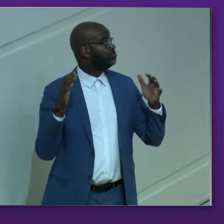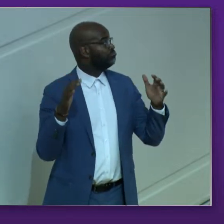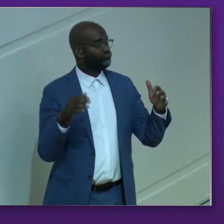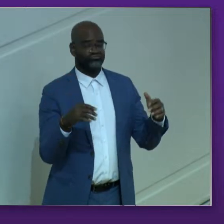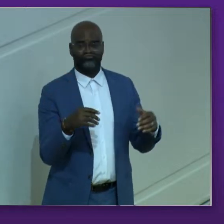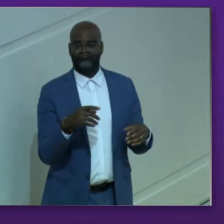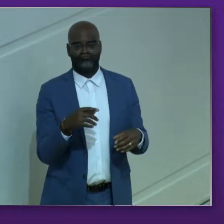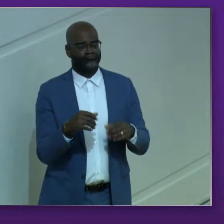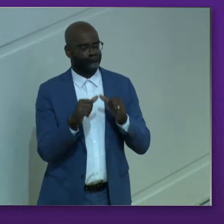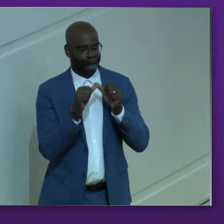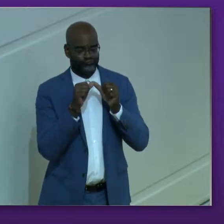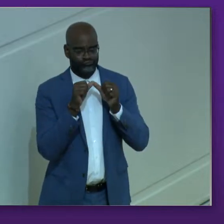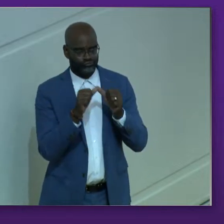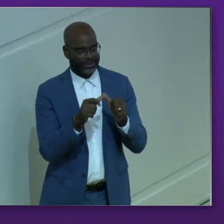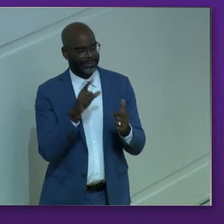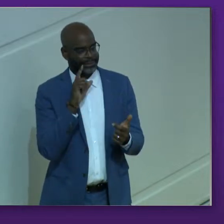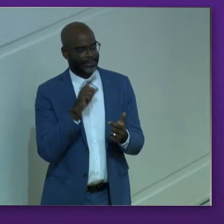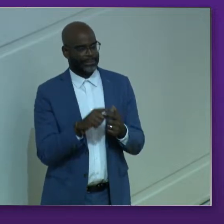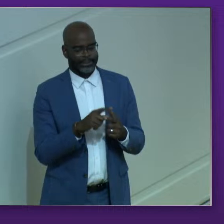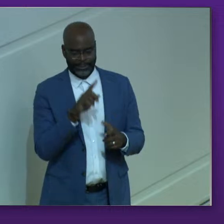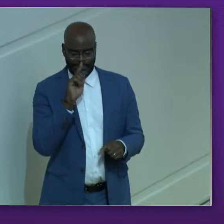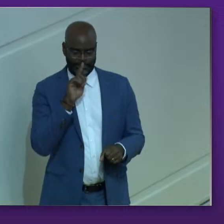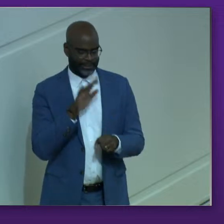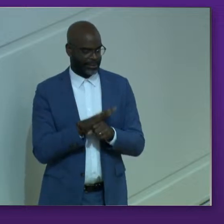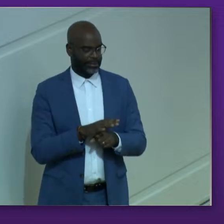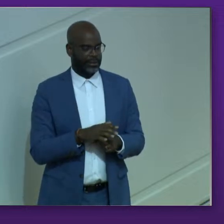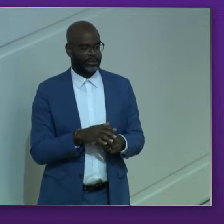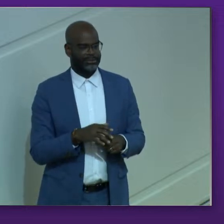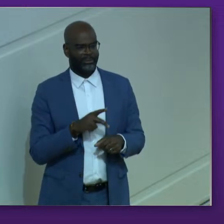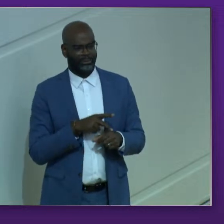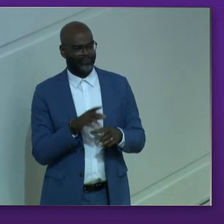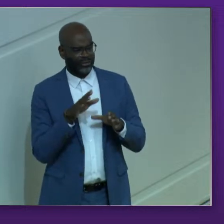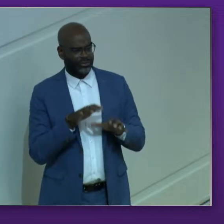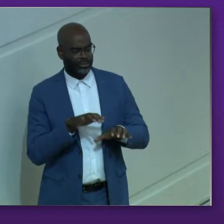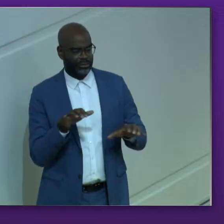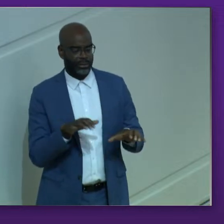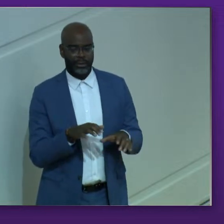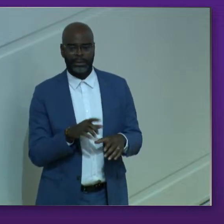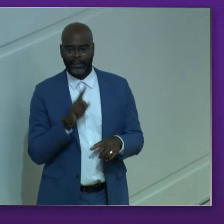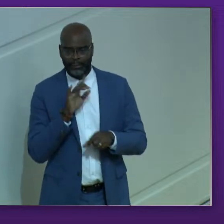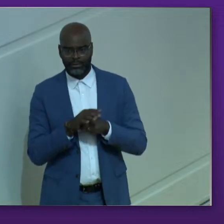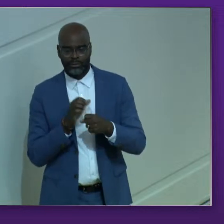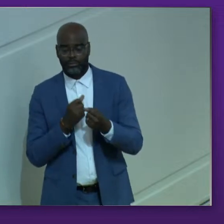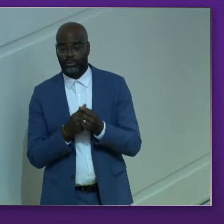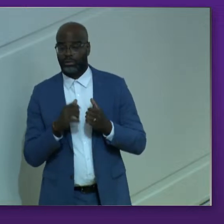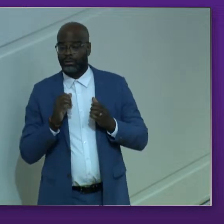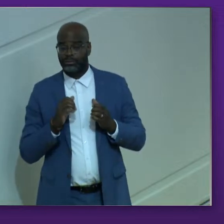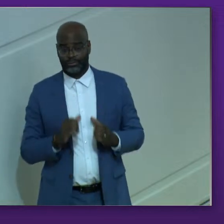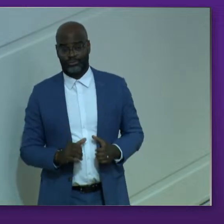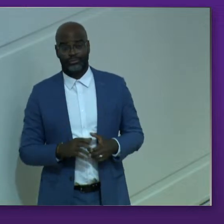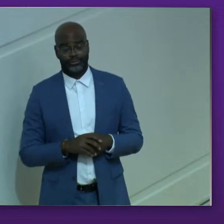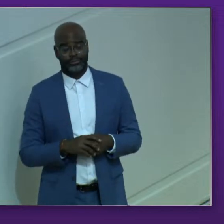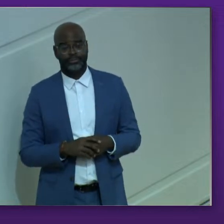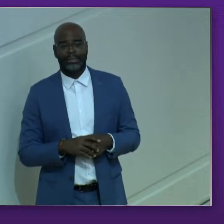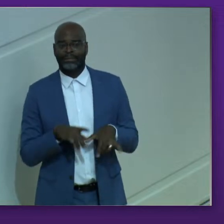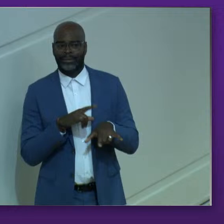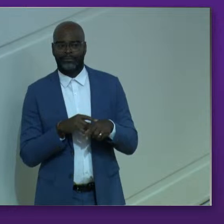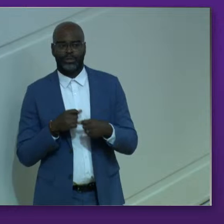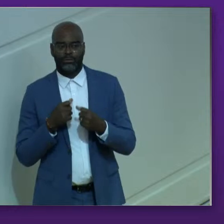OUTSTANDING STAFF AWARDS FOR EXCELLENCE IN CUSTOMER SERVICE. [LISTING NAMES] .